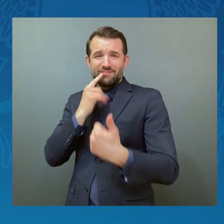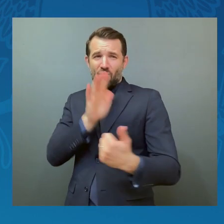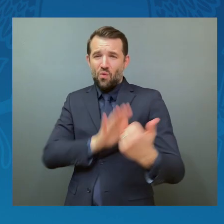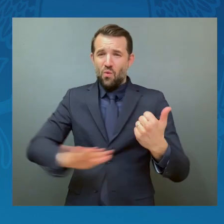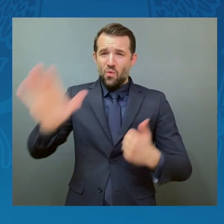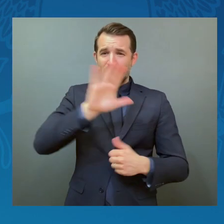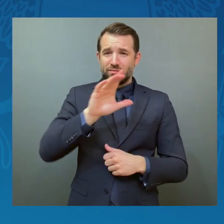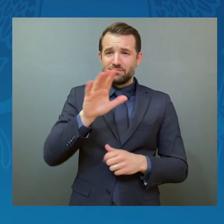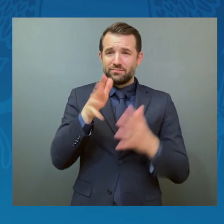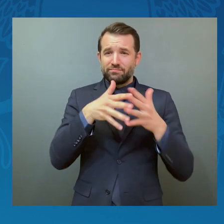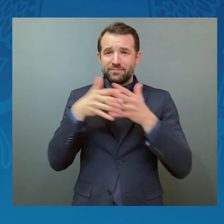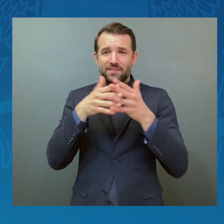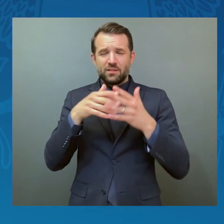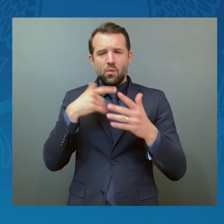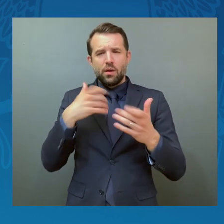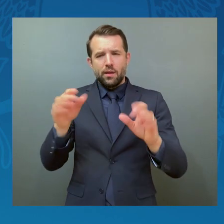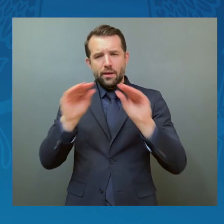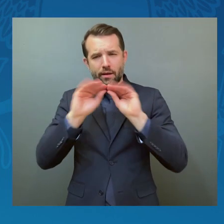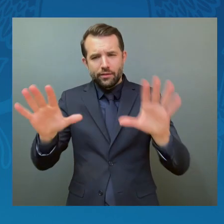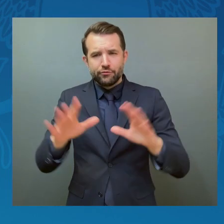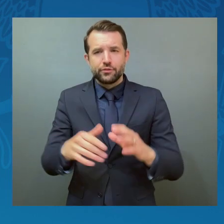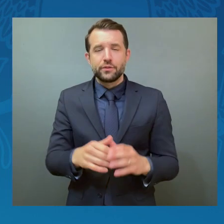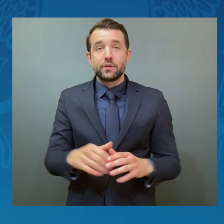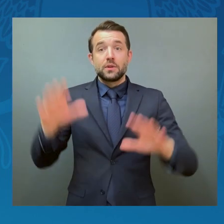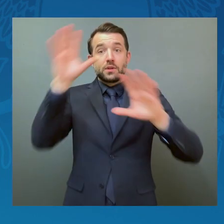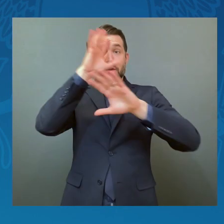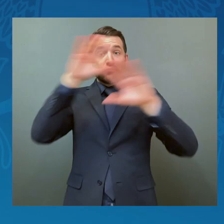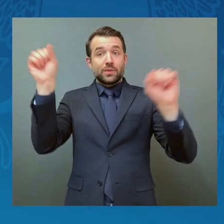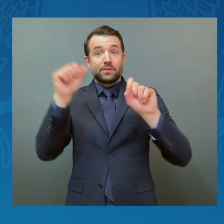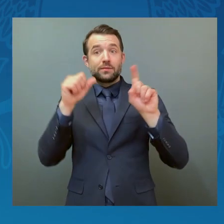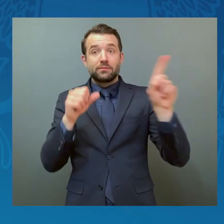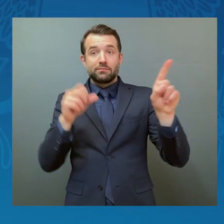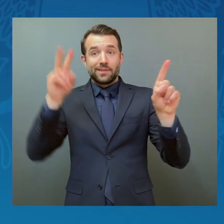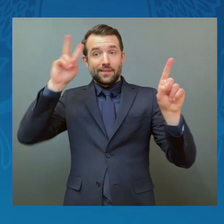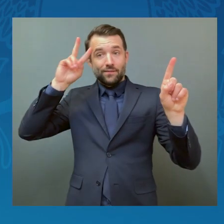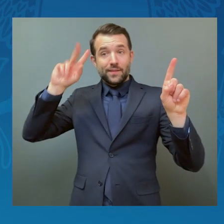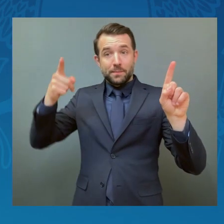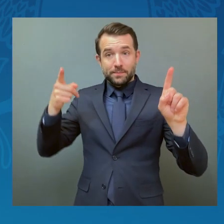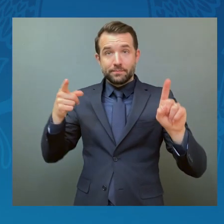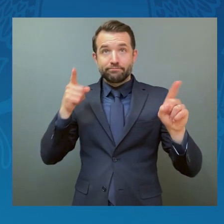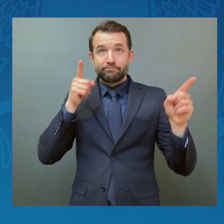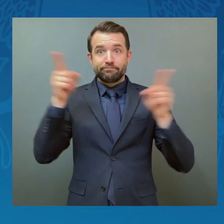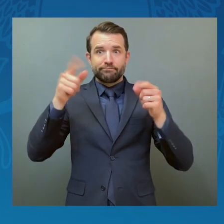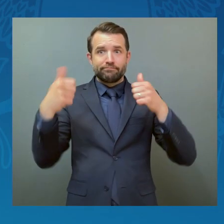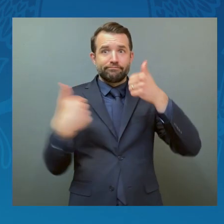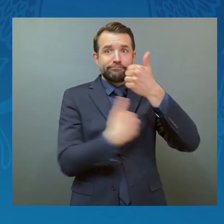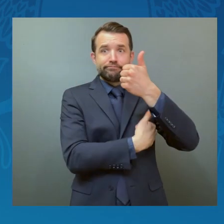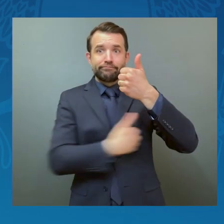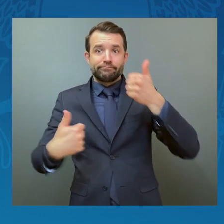Harris administration will do everything in its power to reduce the burden medical debt on families,